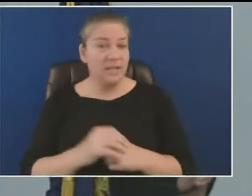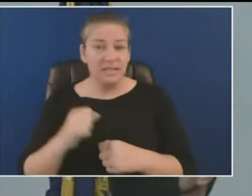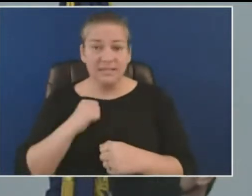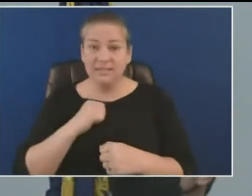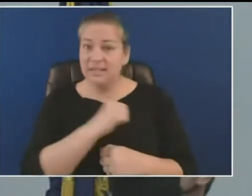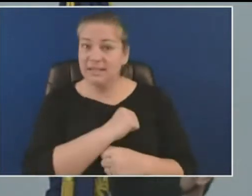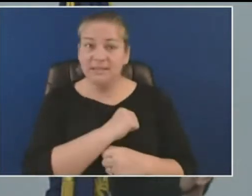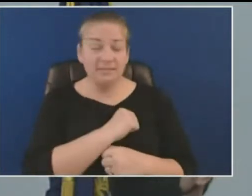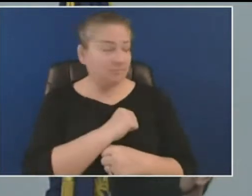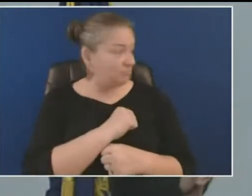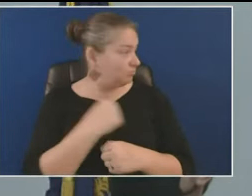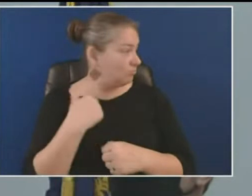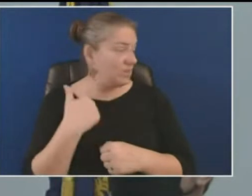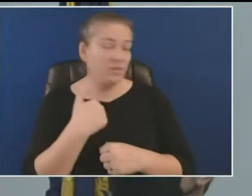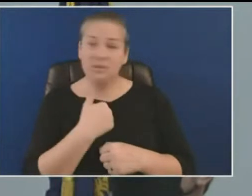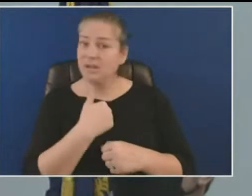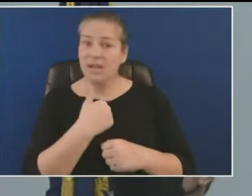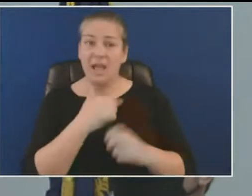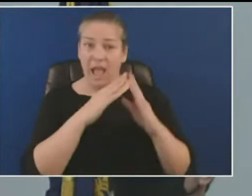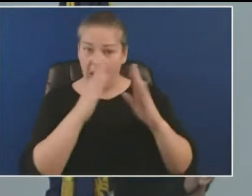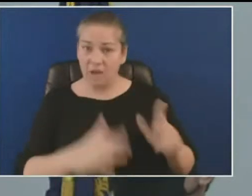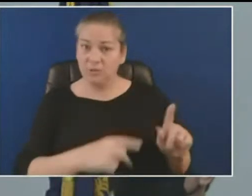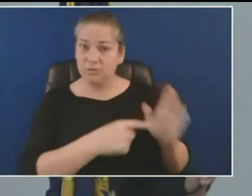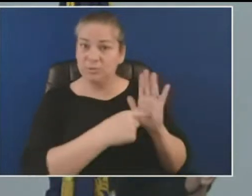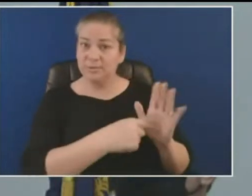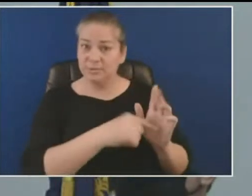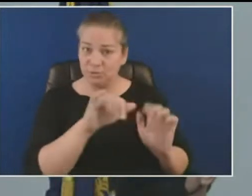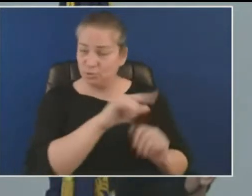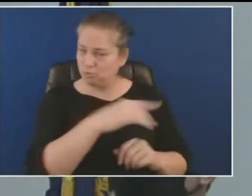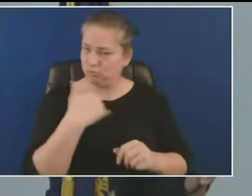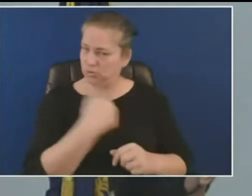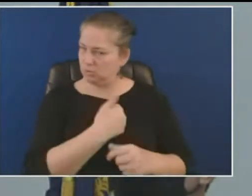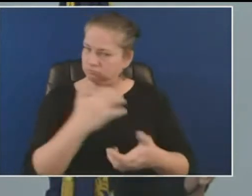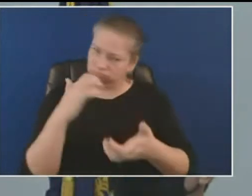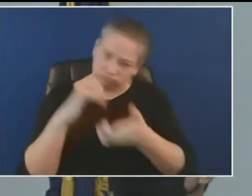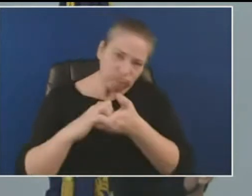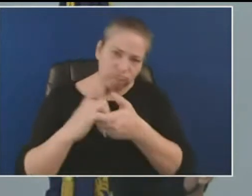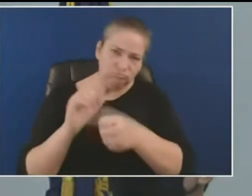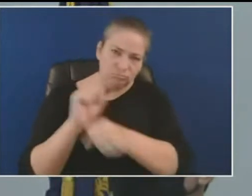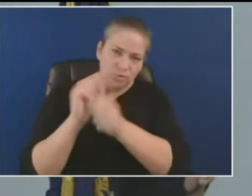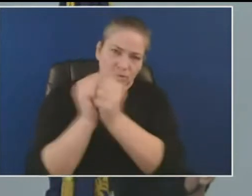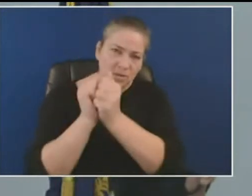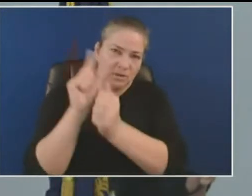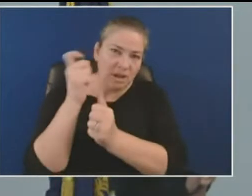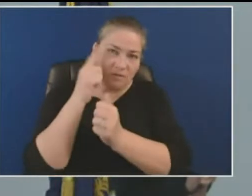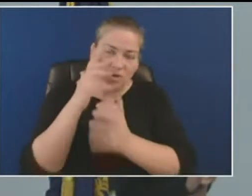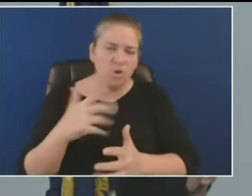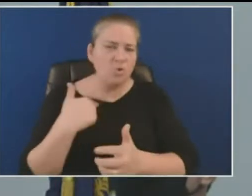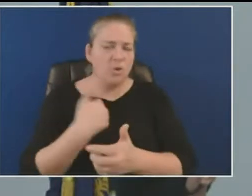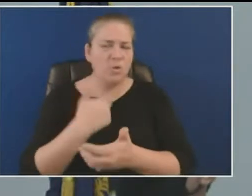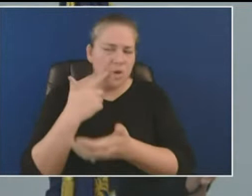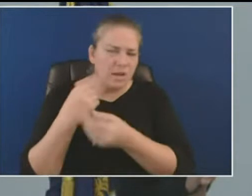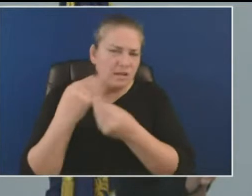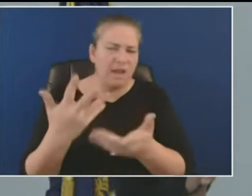a House to work with the governor to make sure that we provide what is needed. Going forward from the state level.